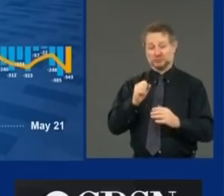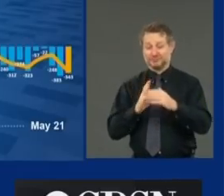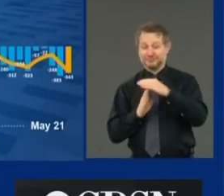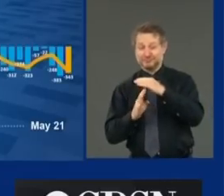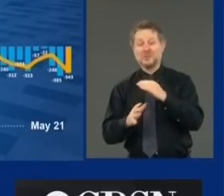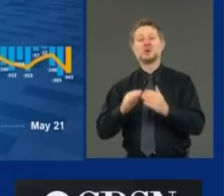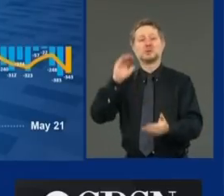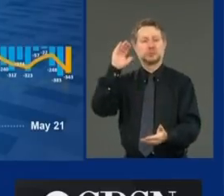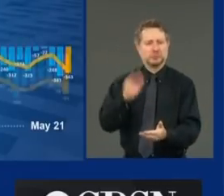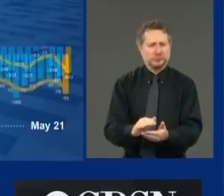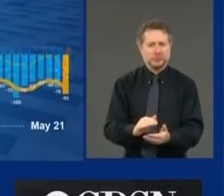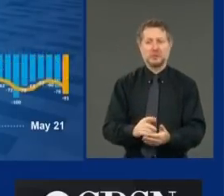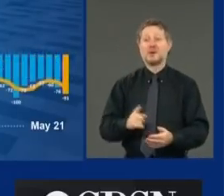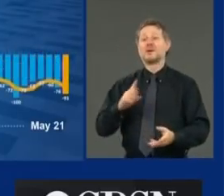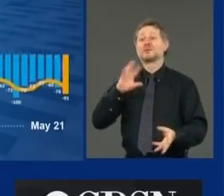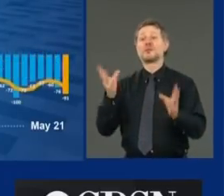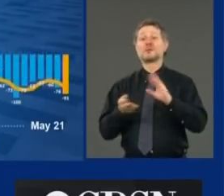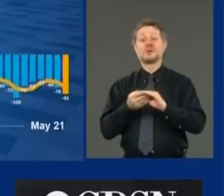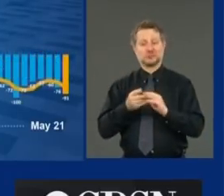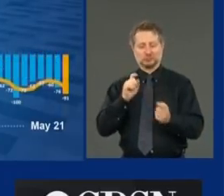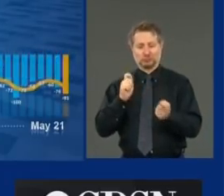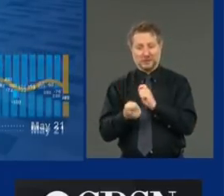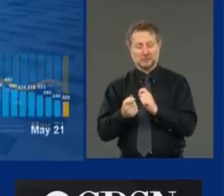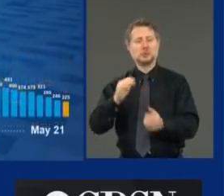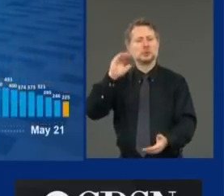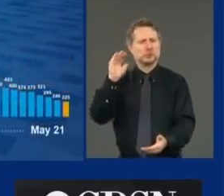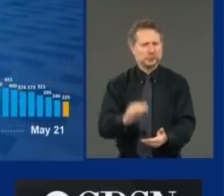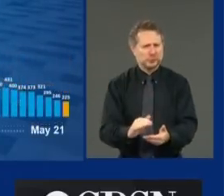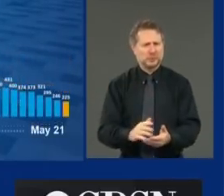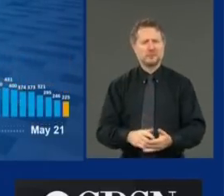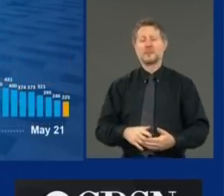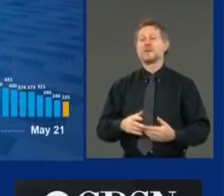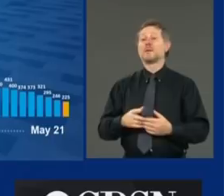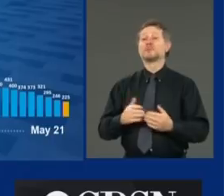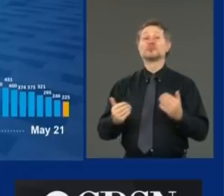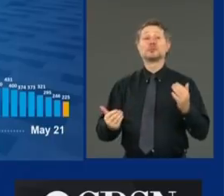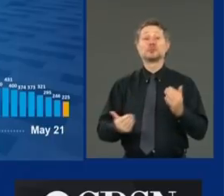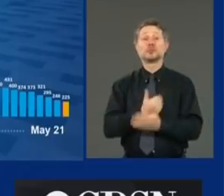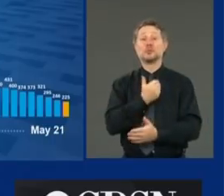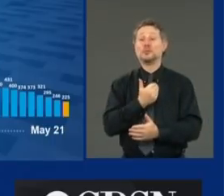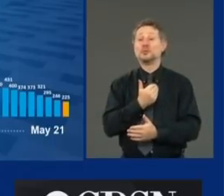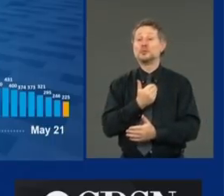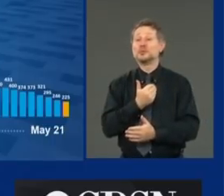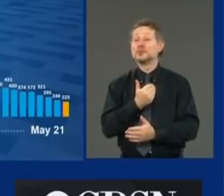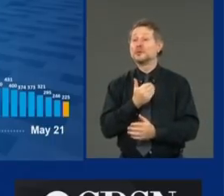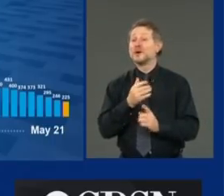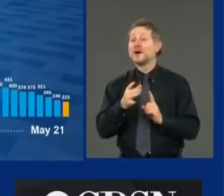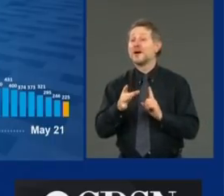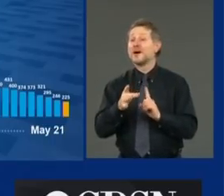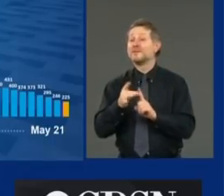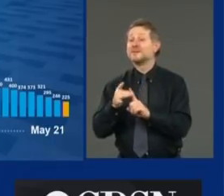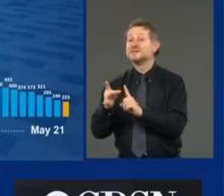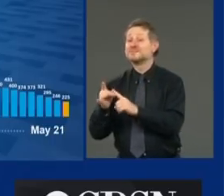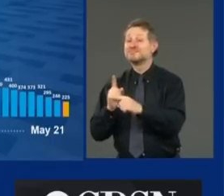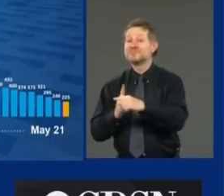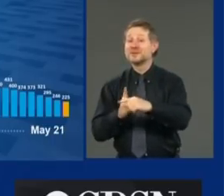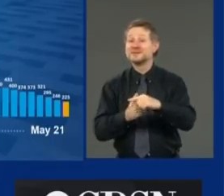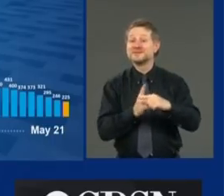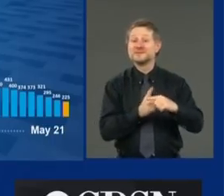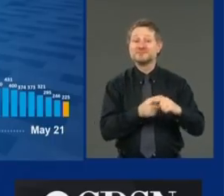VIETNAM WAR. DAY 83 IS NOTHING TOWARDS THE TOUR OF DUTY. NEWS IS GOOD TODAY.